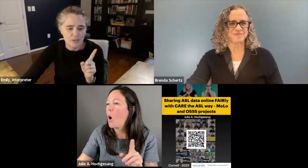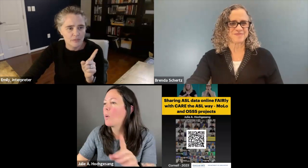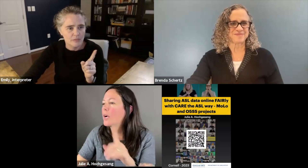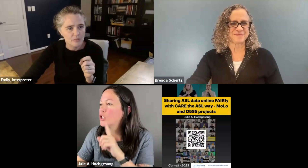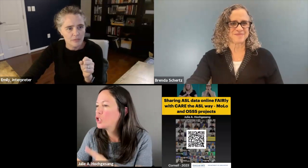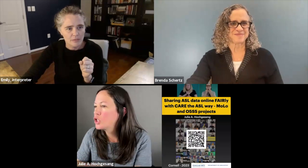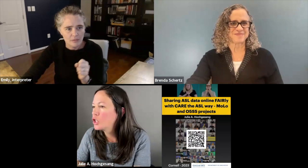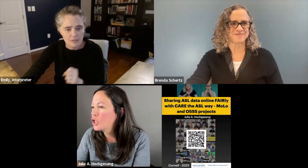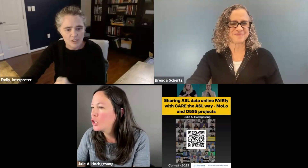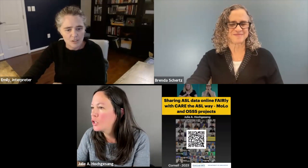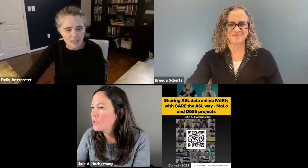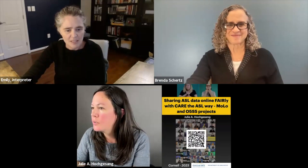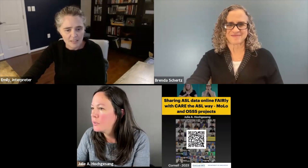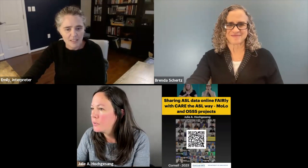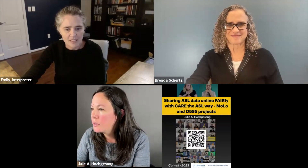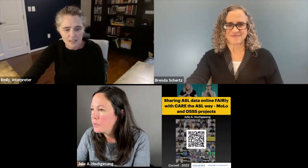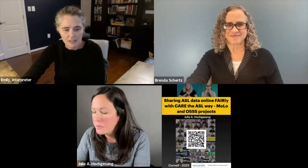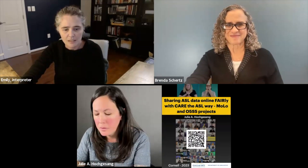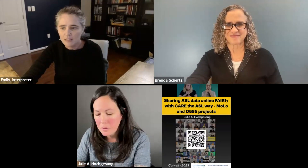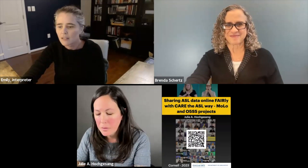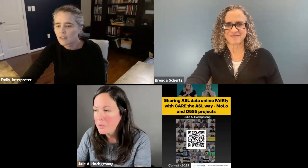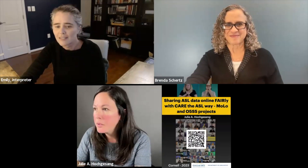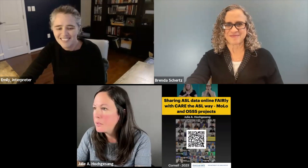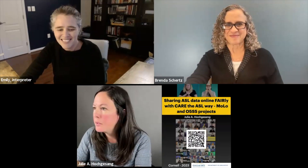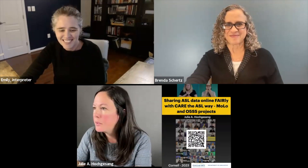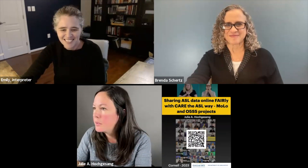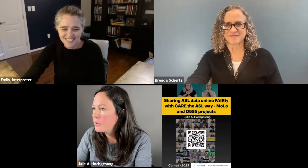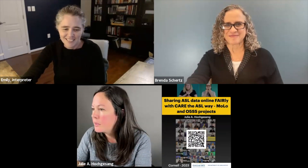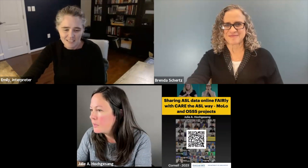Interpreter do you mind